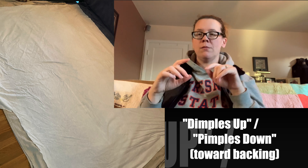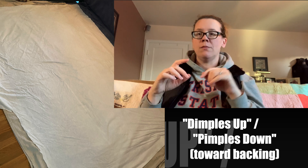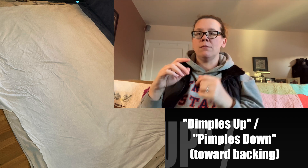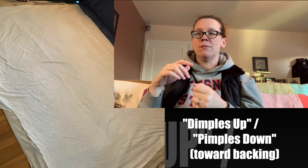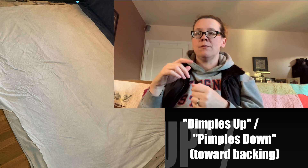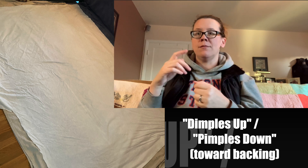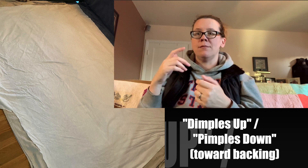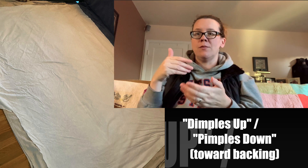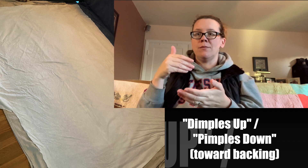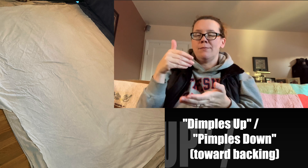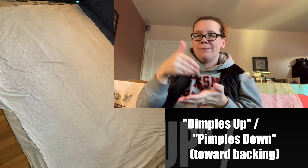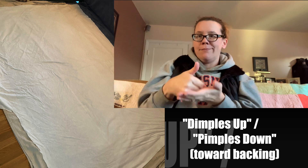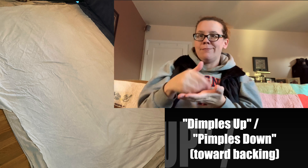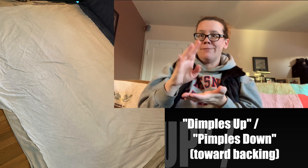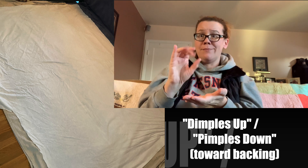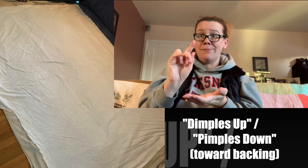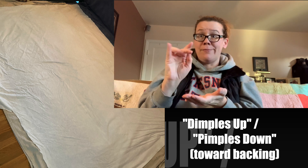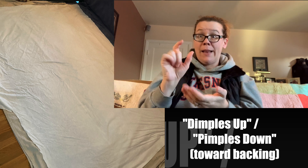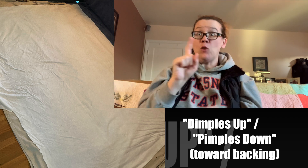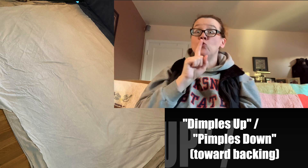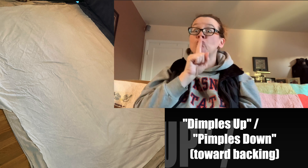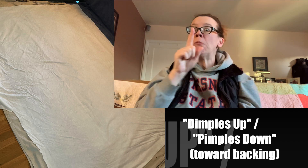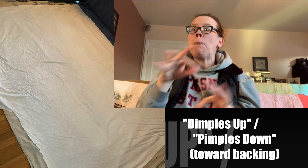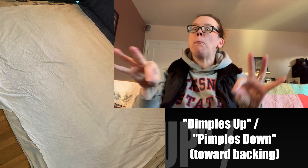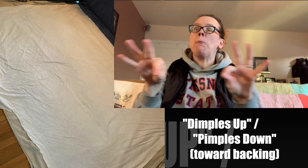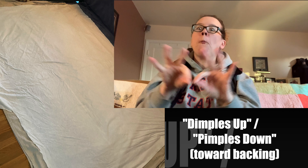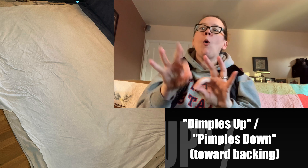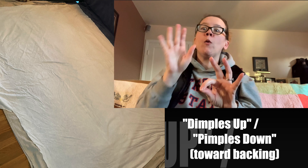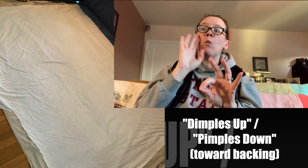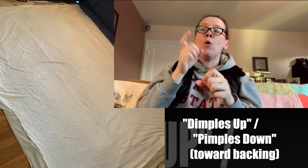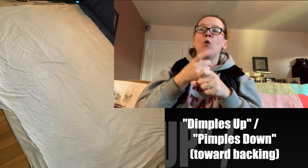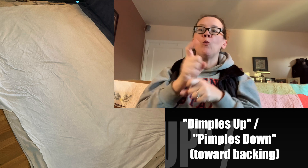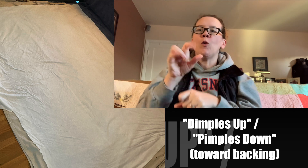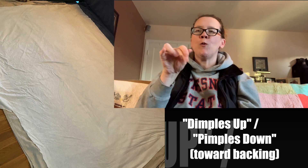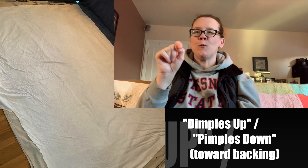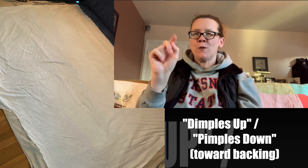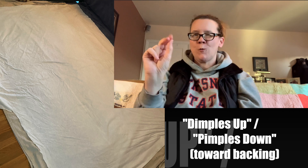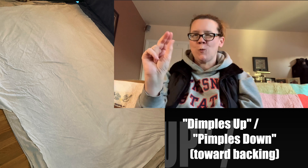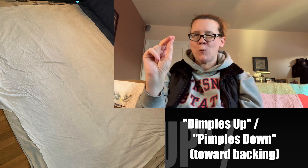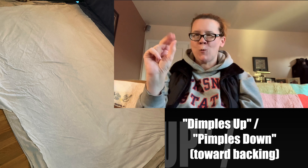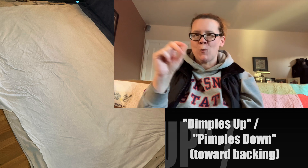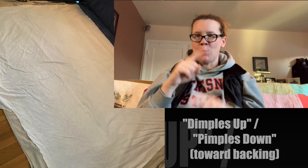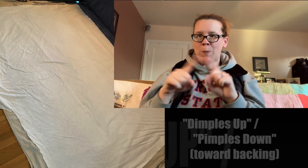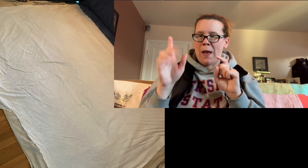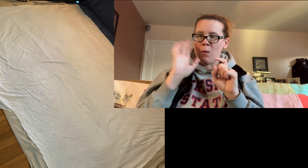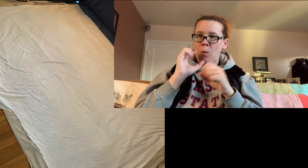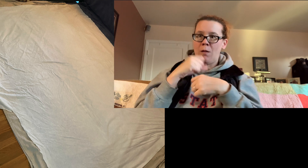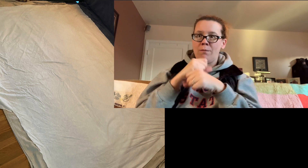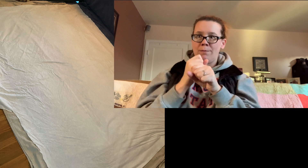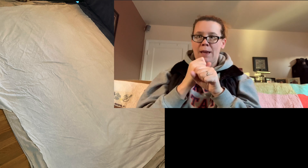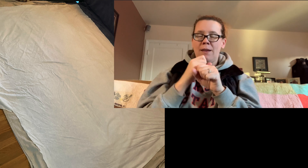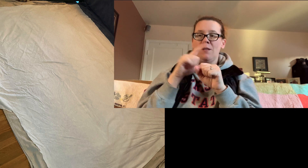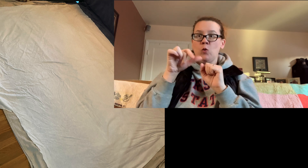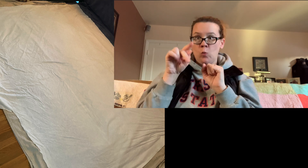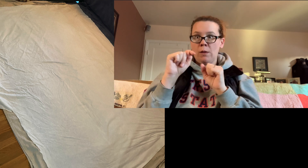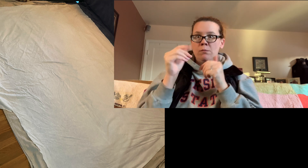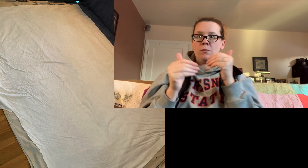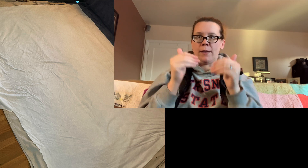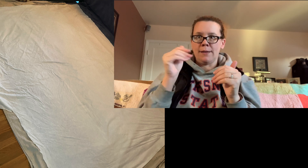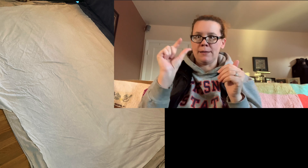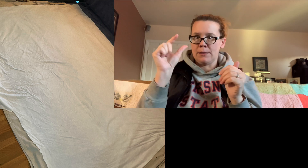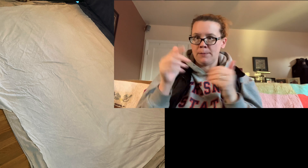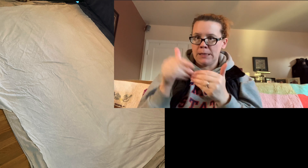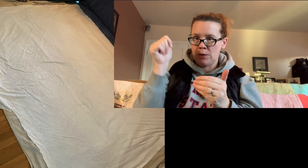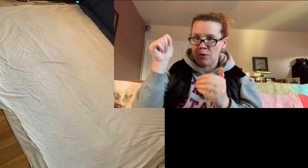I don't think it makes a huge difference, but it will make the quilting process go a little bit